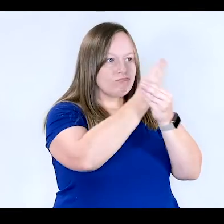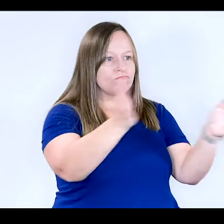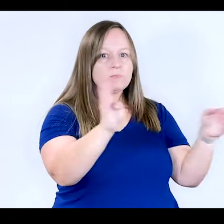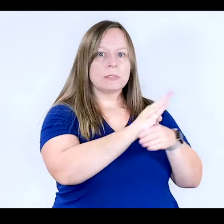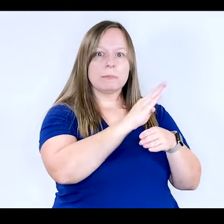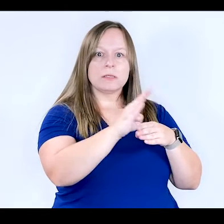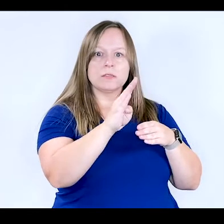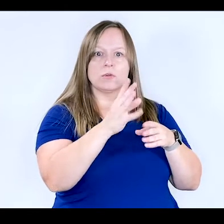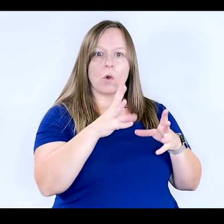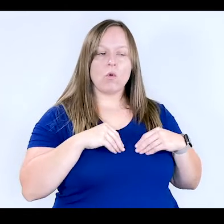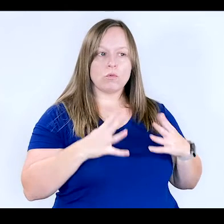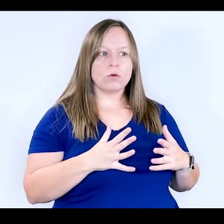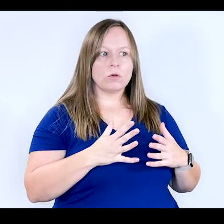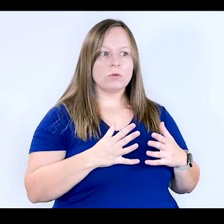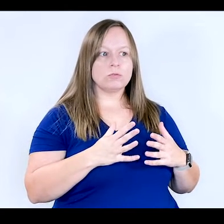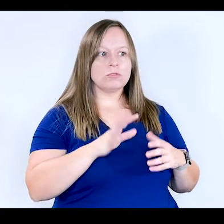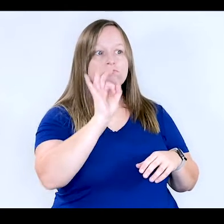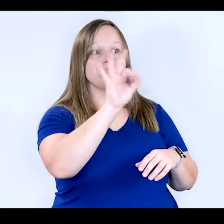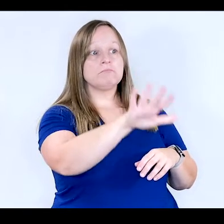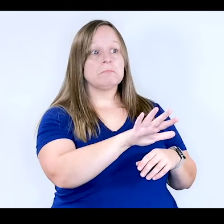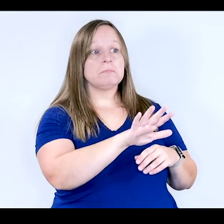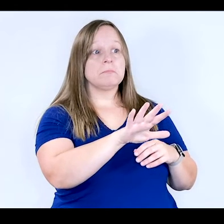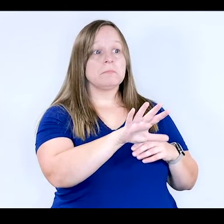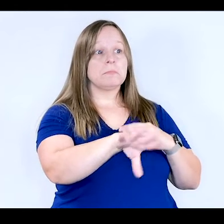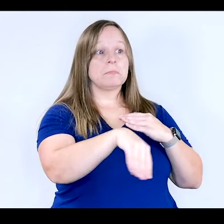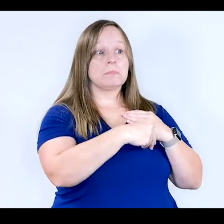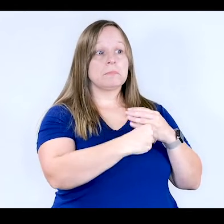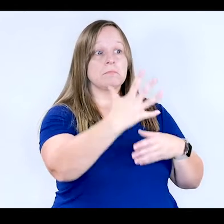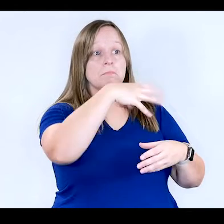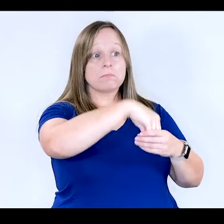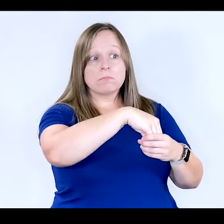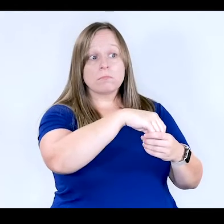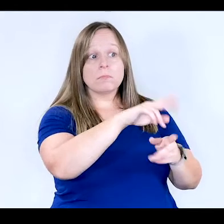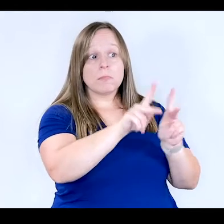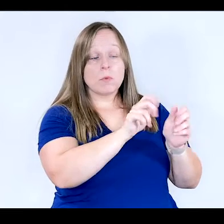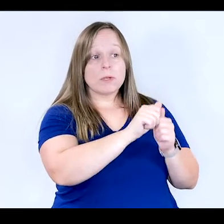have been thoughtful about it to expand senior hours to include people with disabilities.